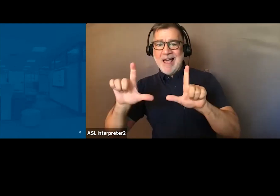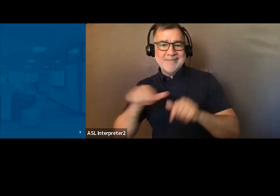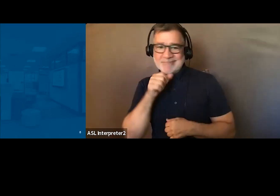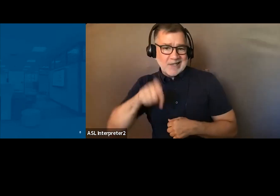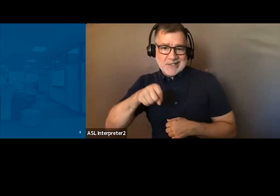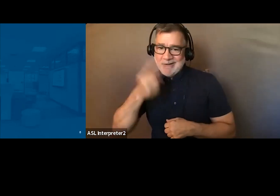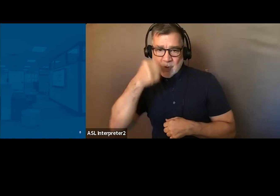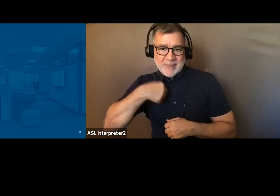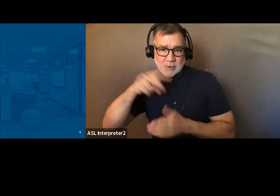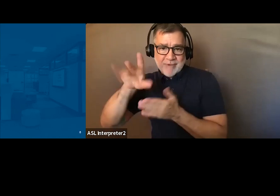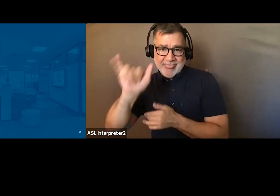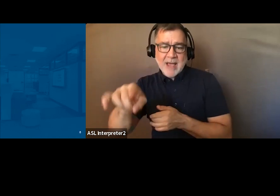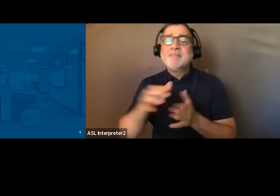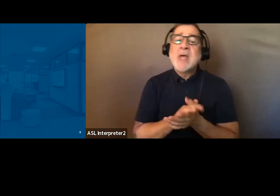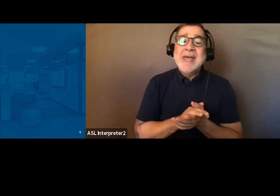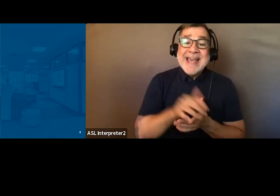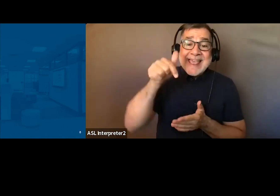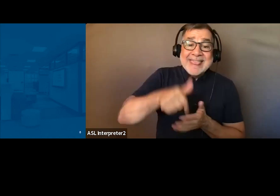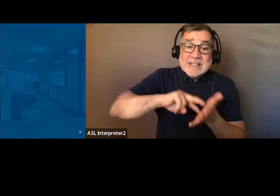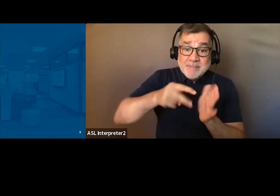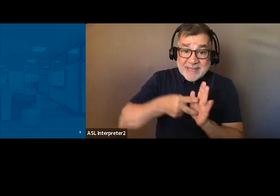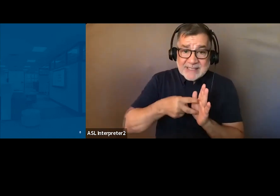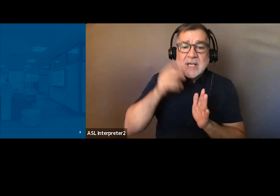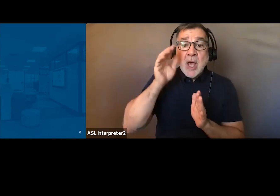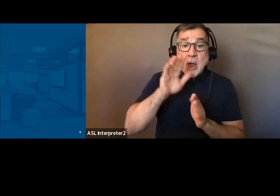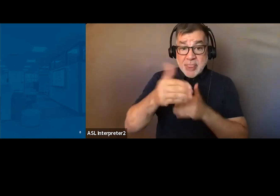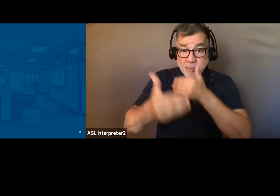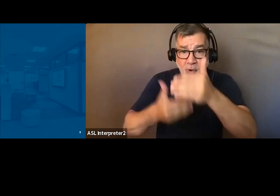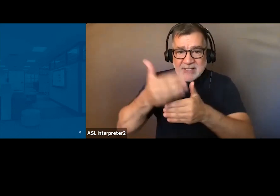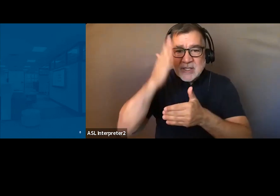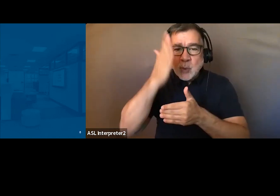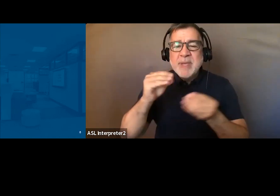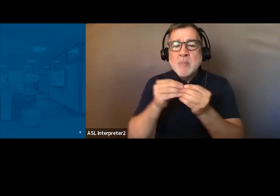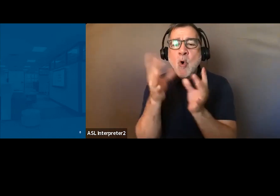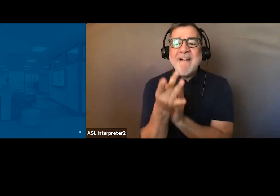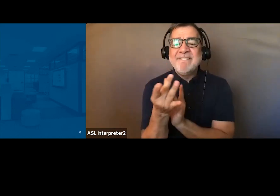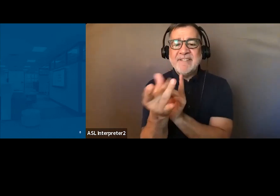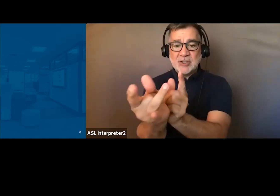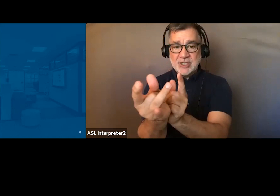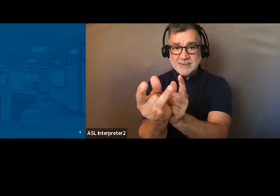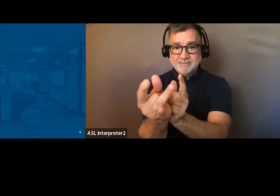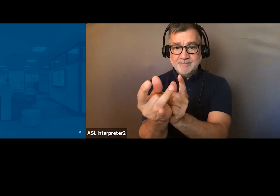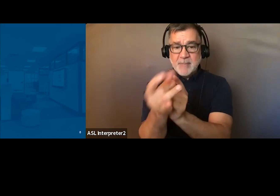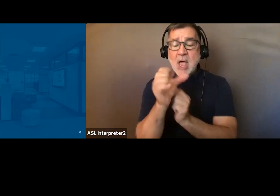It's basically streamlining the process so the people that need to get the OAs to approve them, get it through the system.